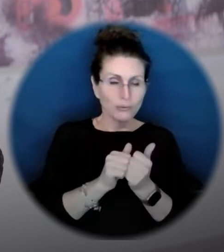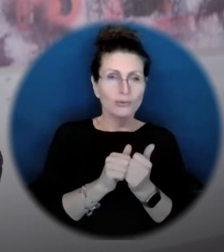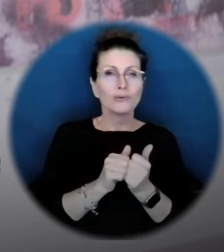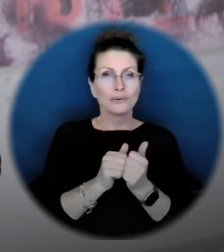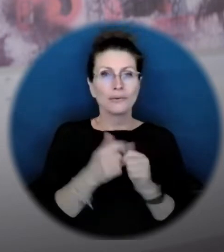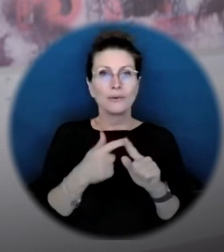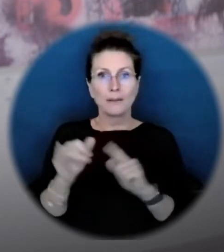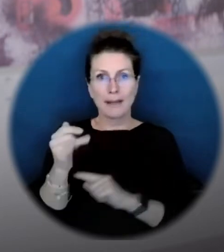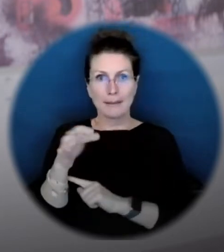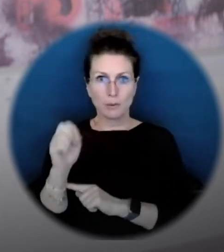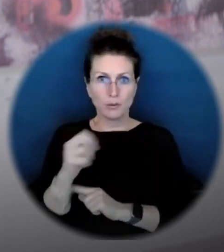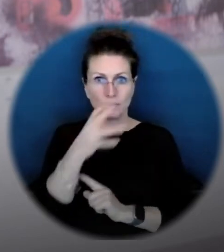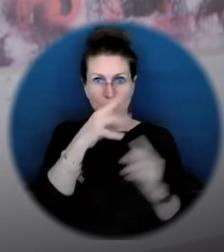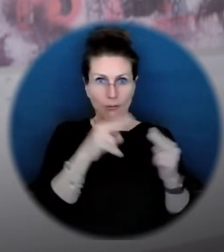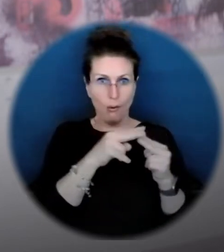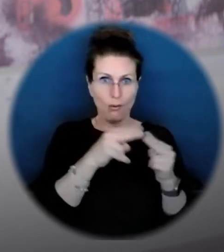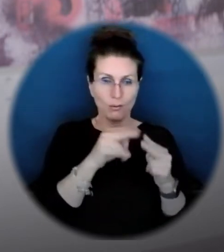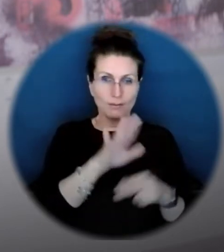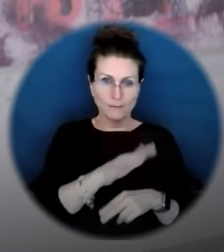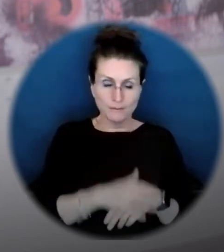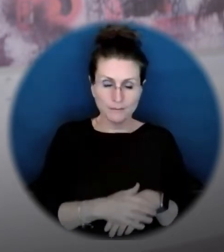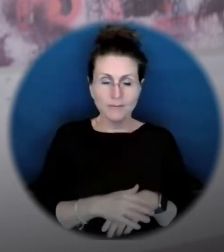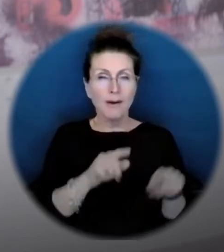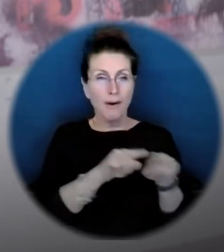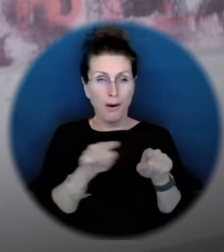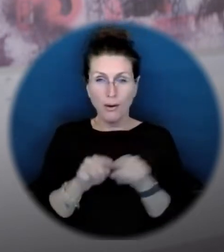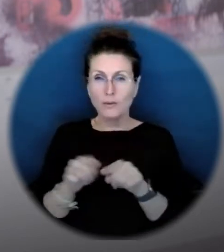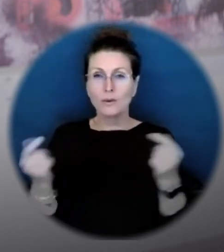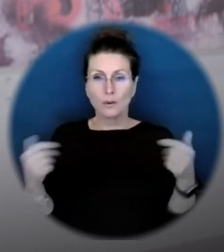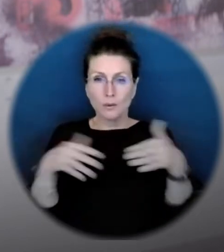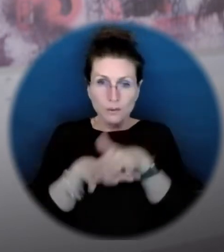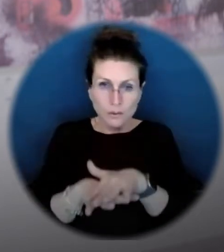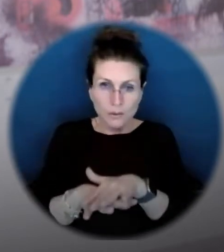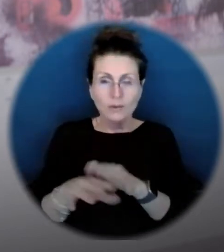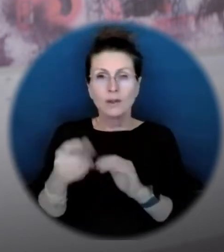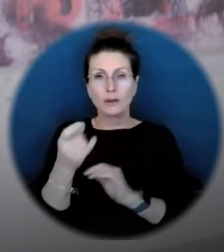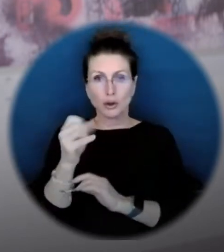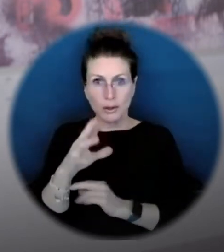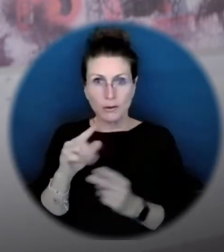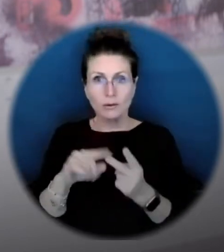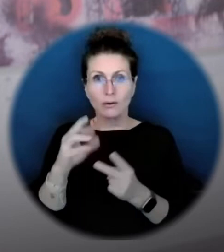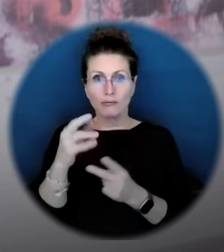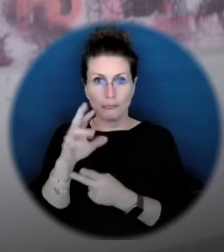It is also important to acknowledge how the intersection of gender and race, sexuality,